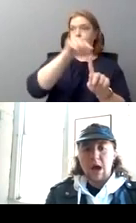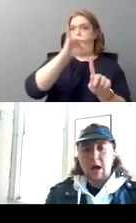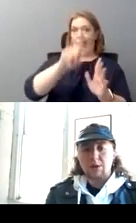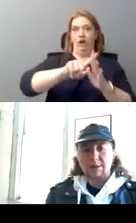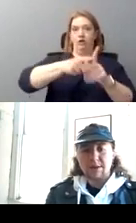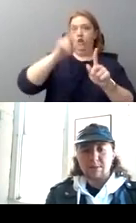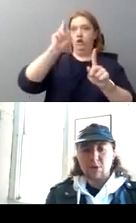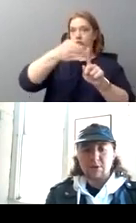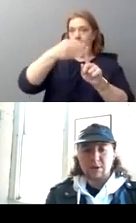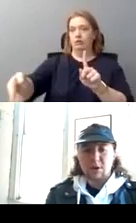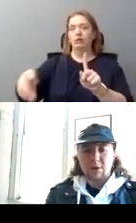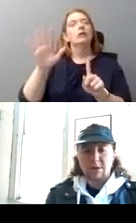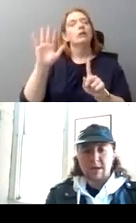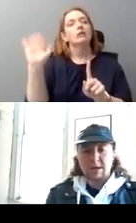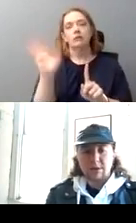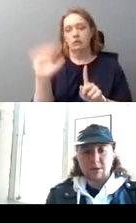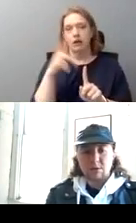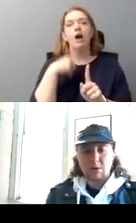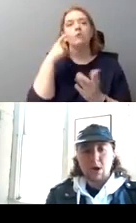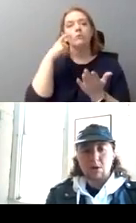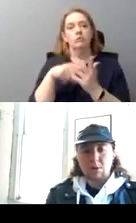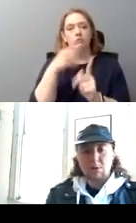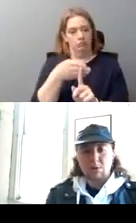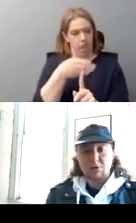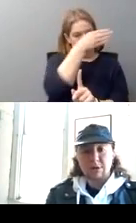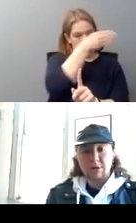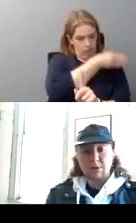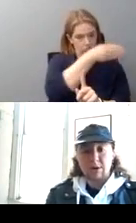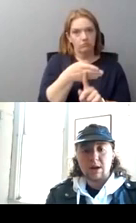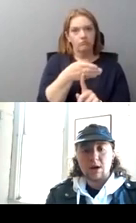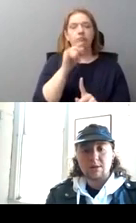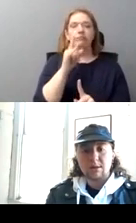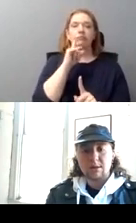I'd like to take a moment to acknowledge the ancestral, cultural, traditional, and unceded